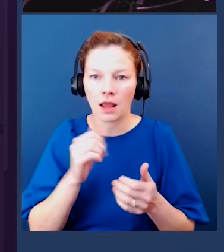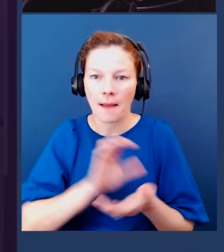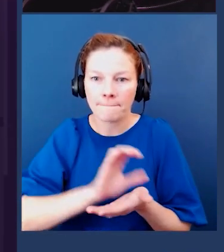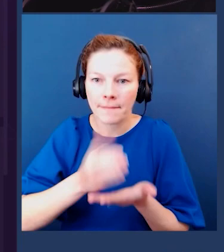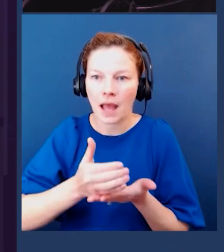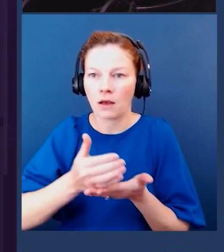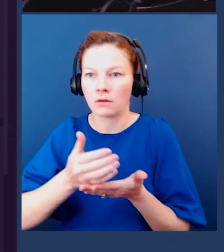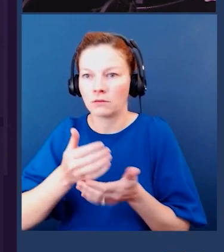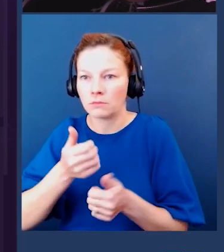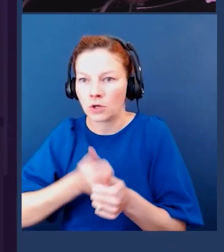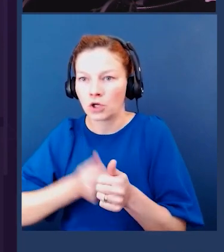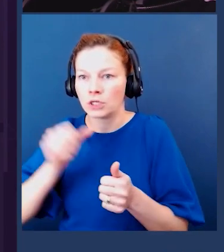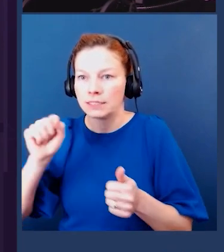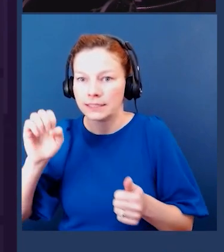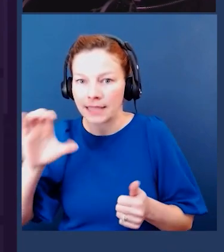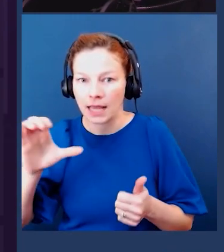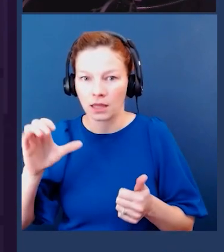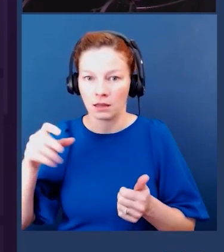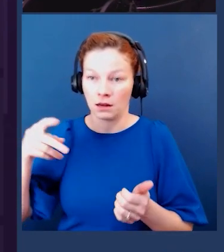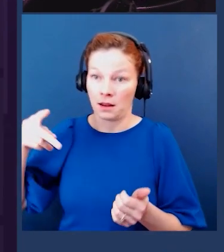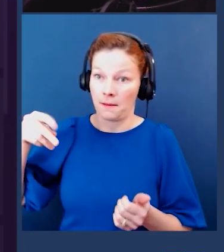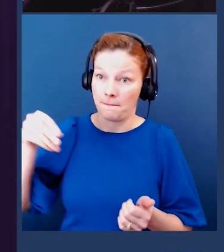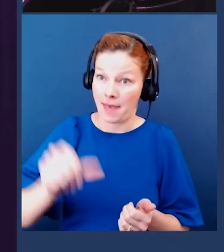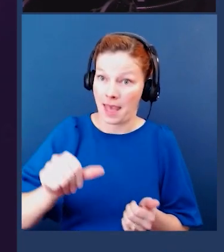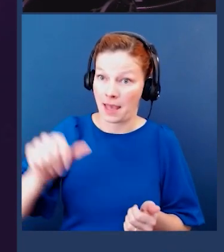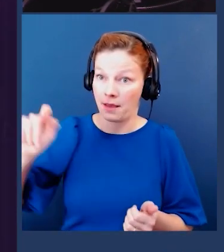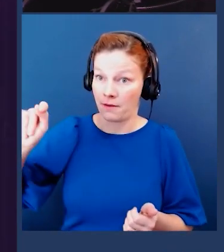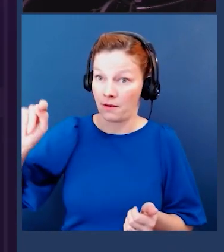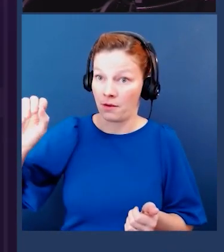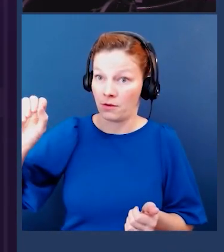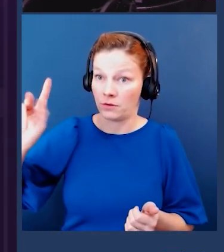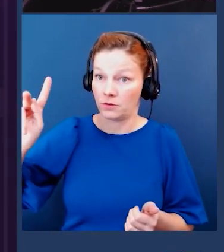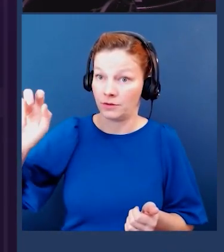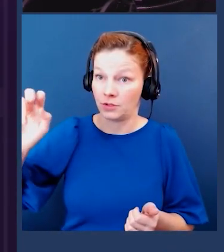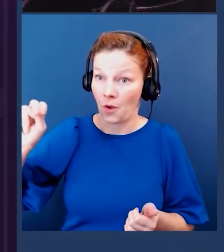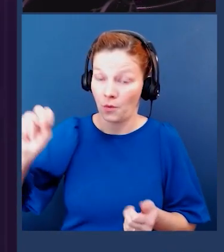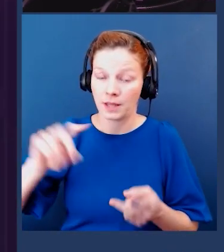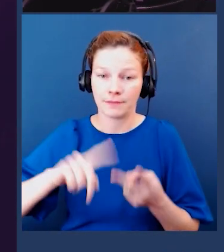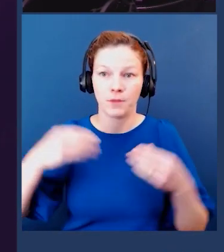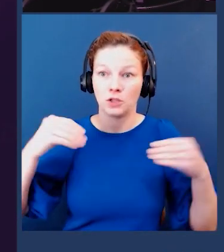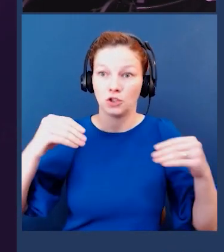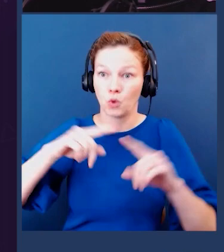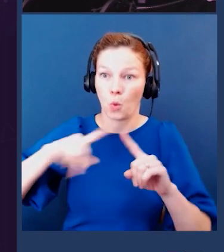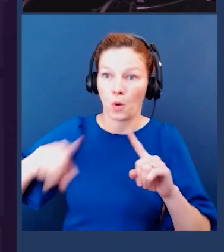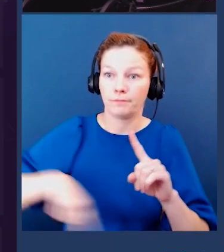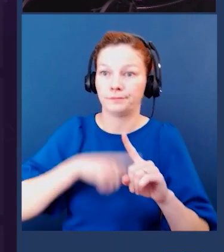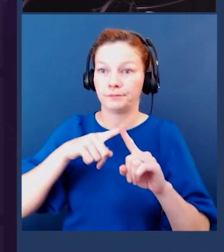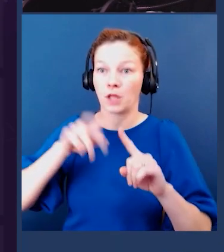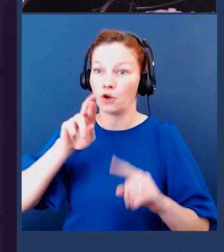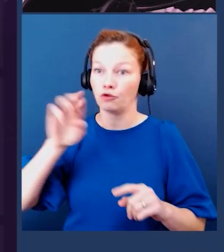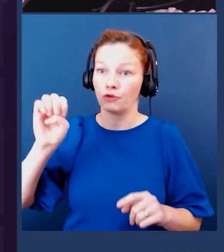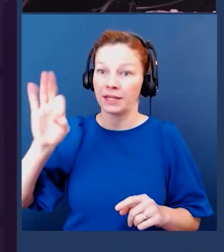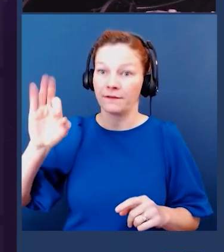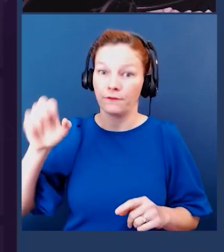where people can pay to a store refresh in term of offers. Here you have an example of tiles in the store,